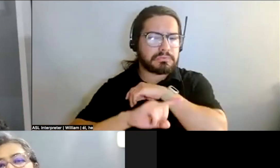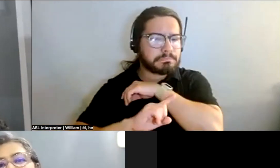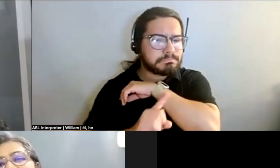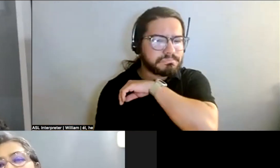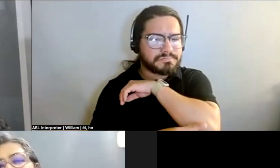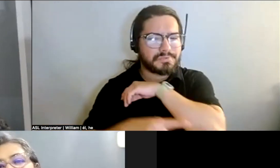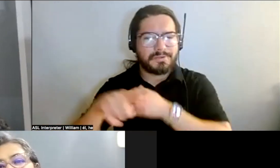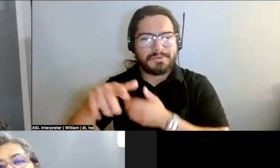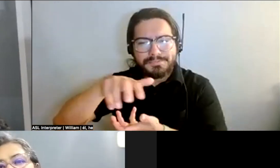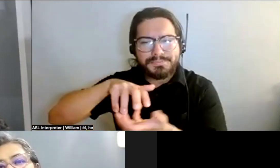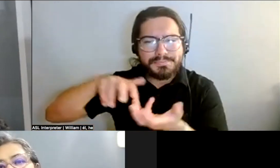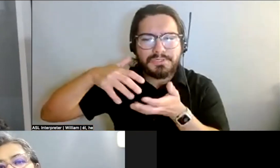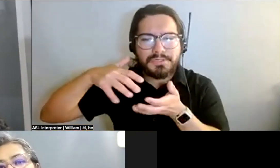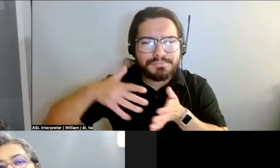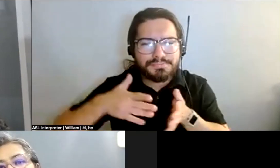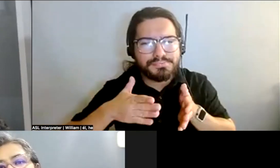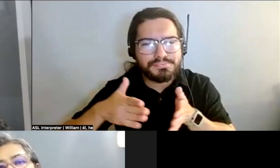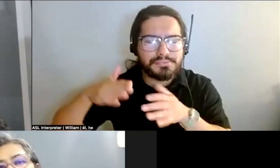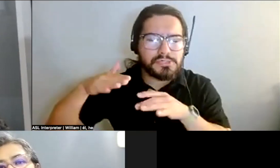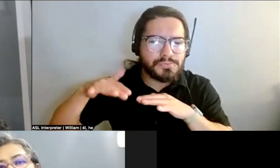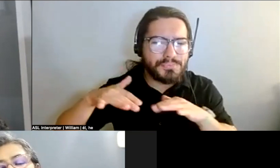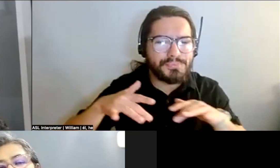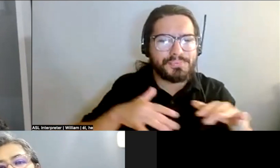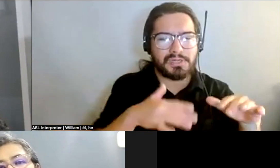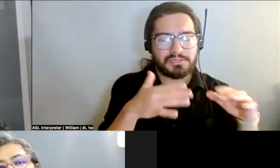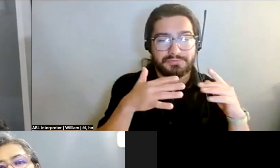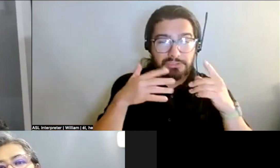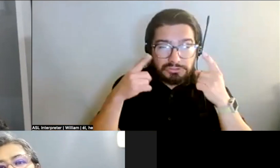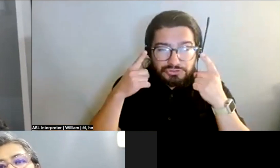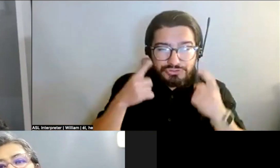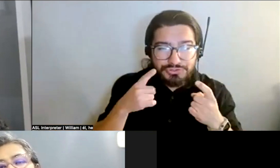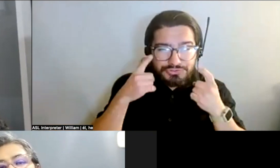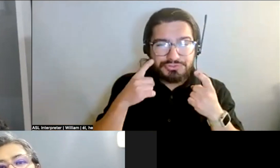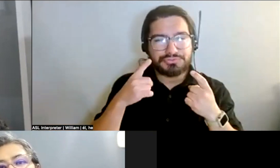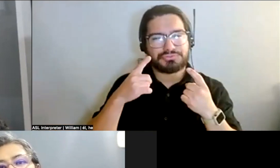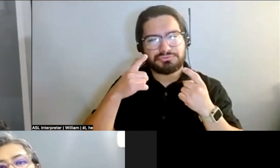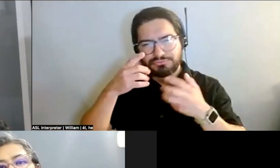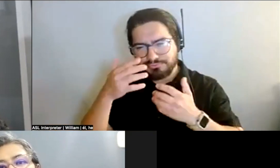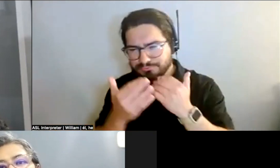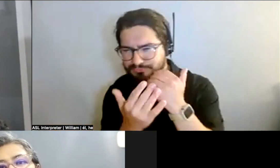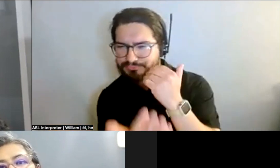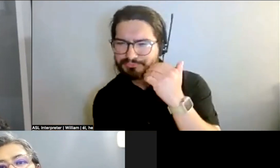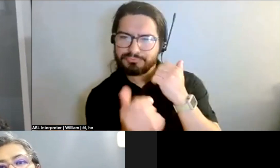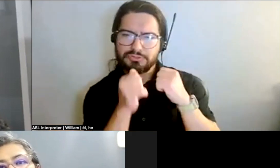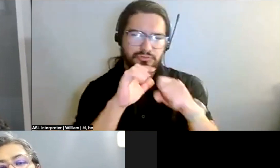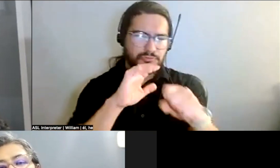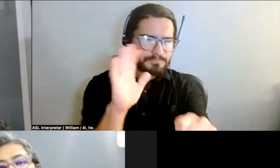In this river there are tears and blood, unfulfilled promises, muck and excrement, long-standing